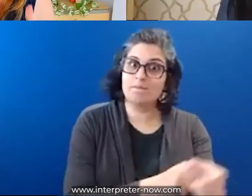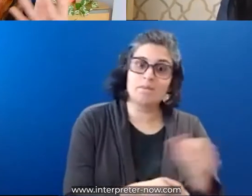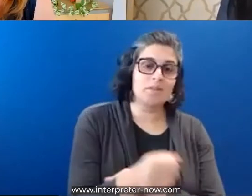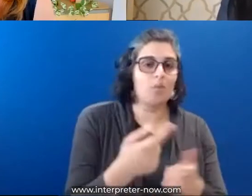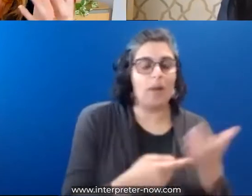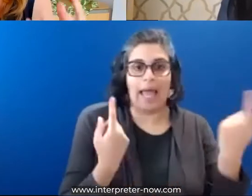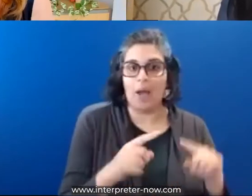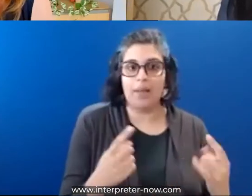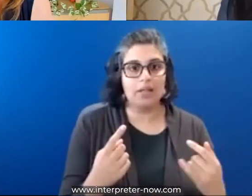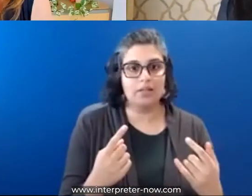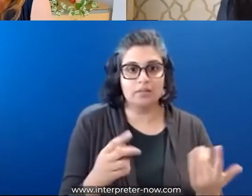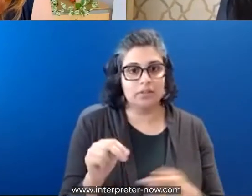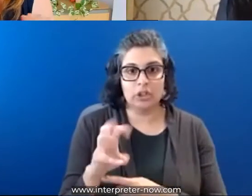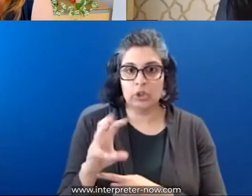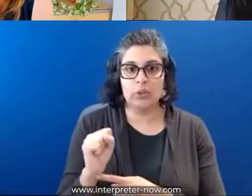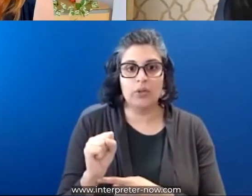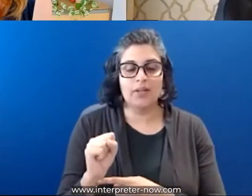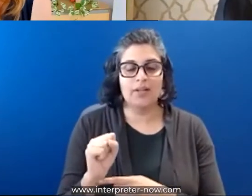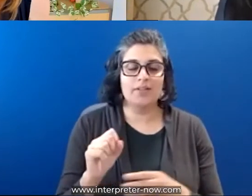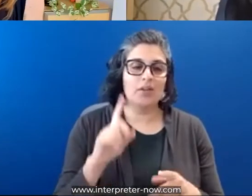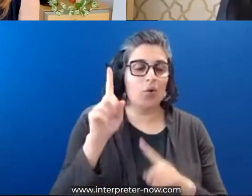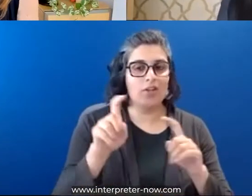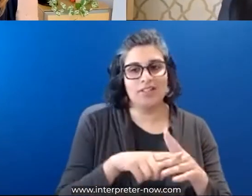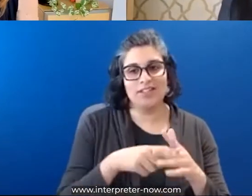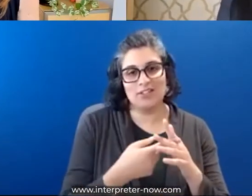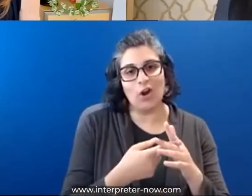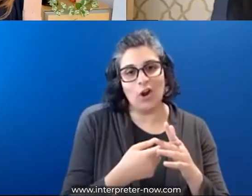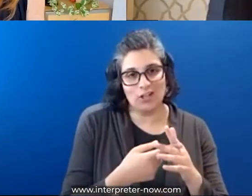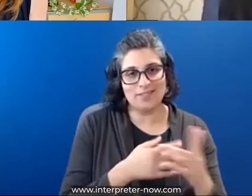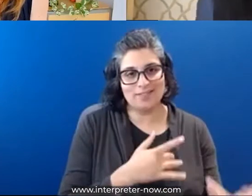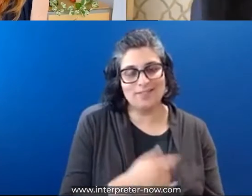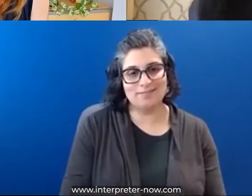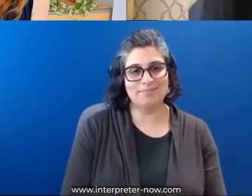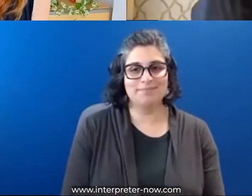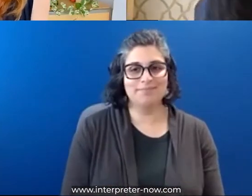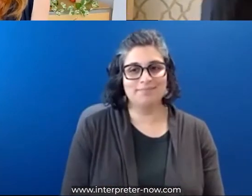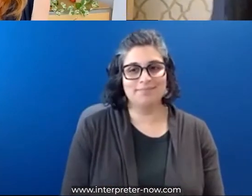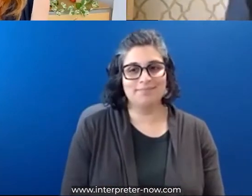And the question I always ask at the beginning I did not ask, which is, tell us about you,